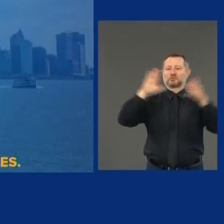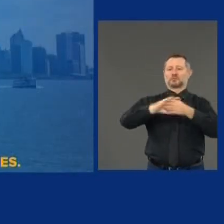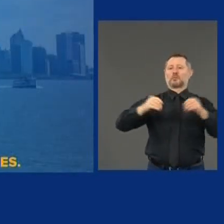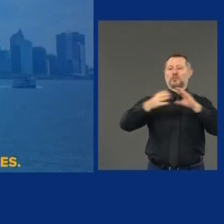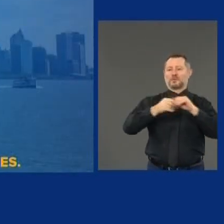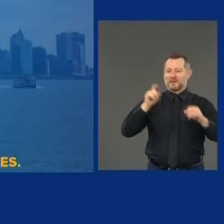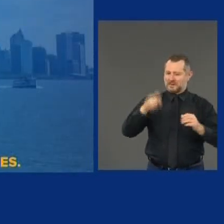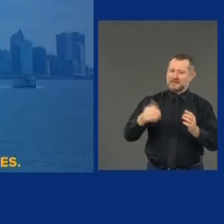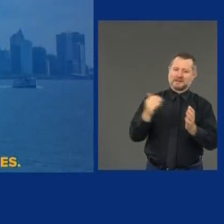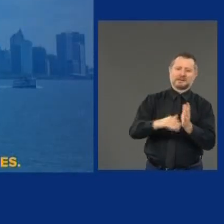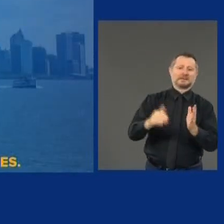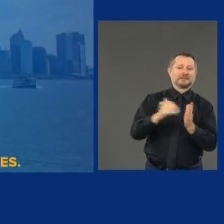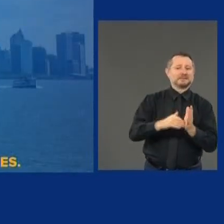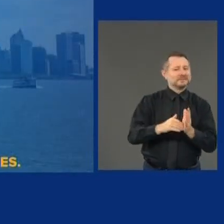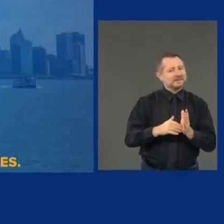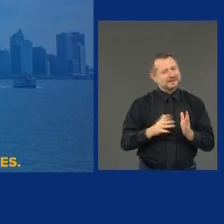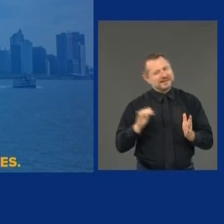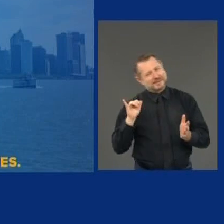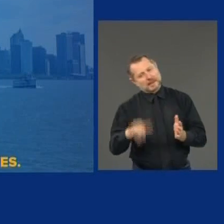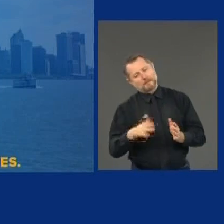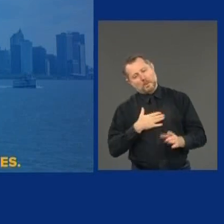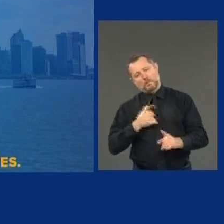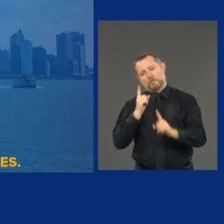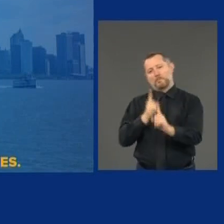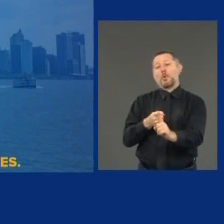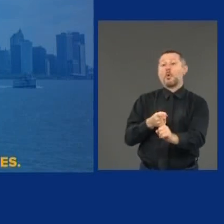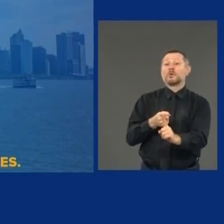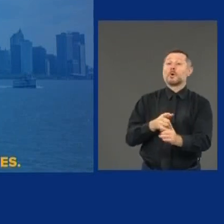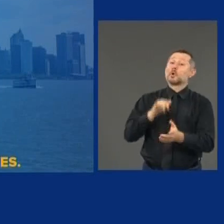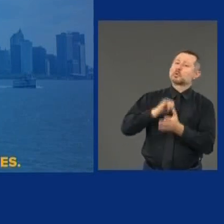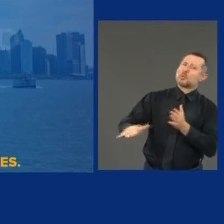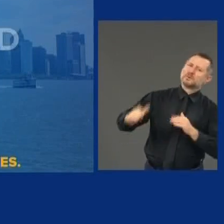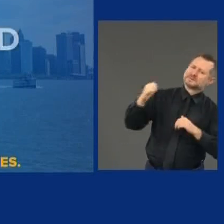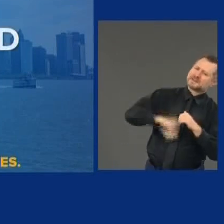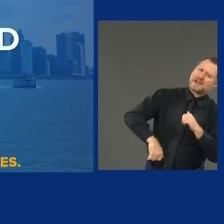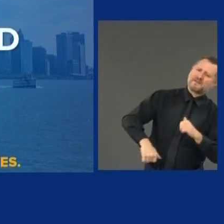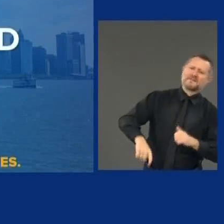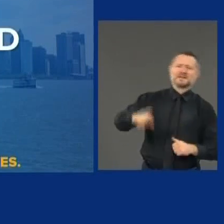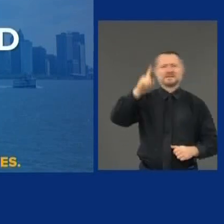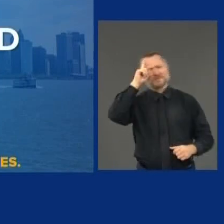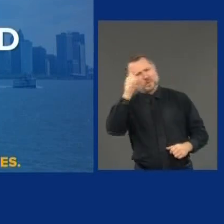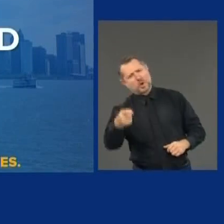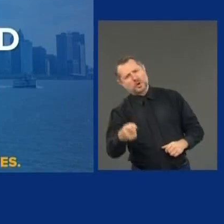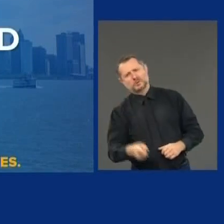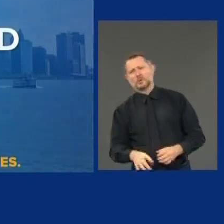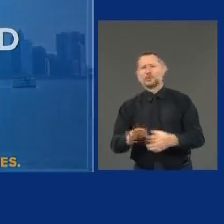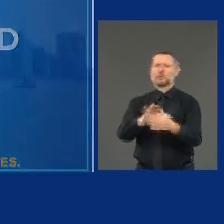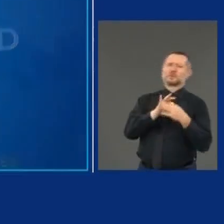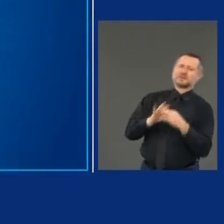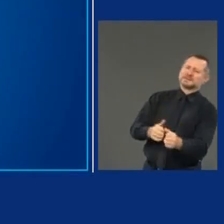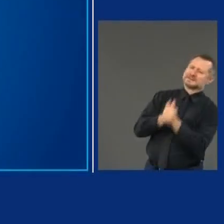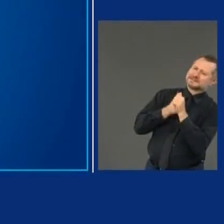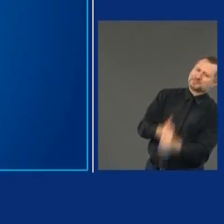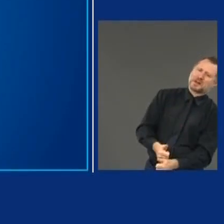INTELLIGENTLY. THAT HAS BEEN OUR SUCCESS STORY AND THAT'S WHAT WE HAVE TO KEEP DOING.